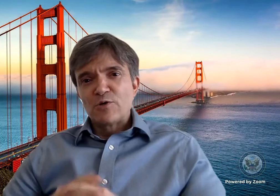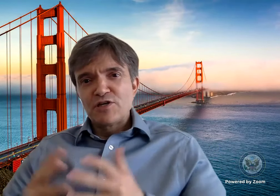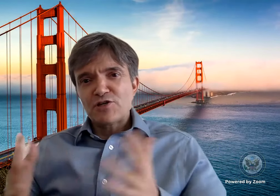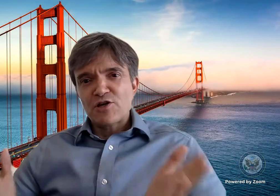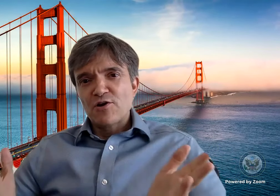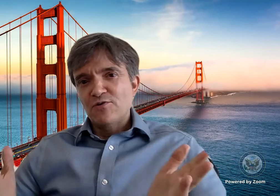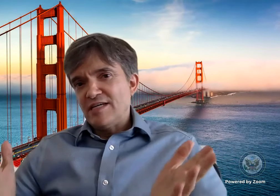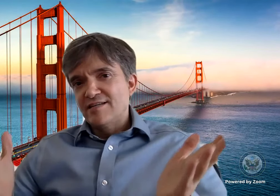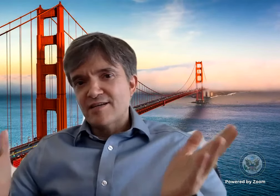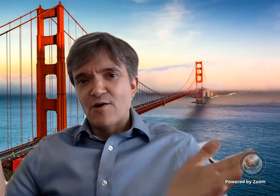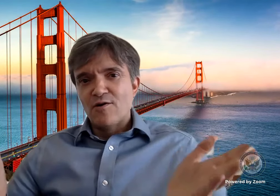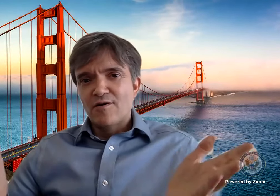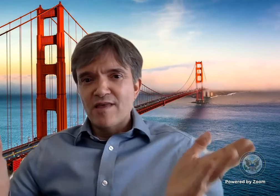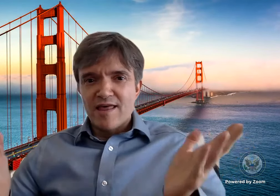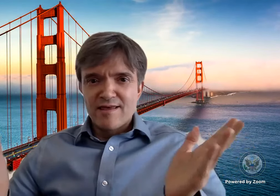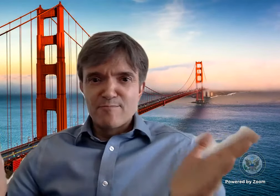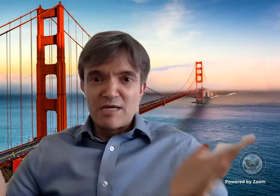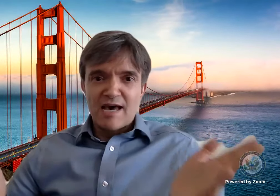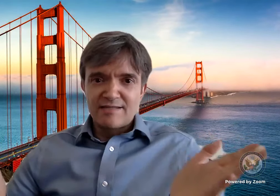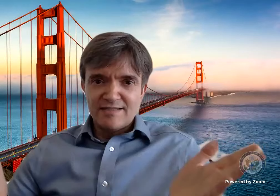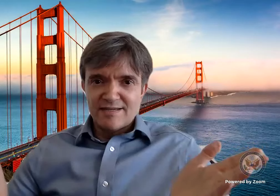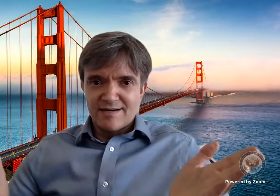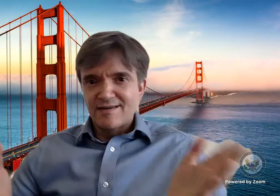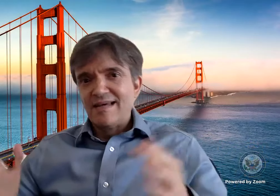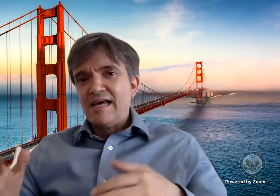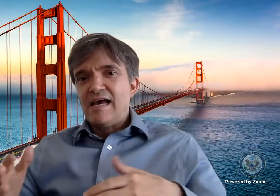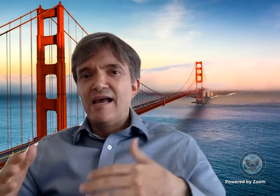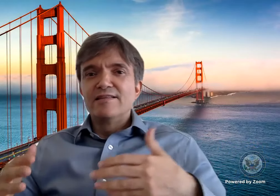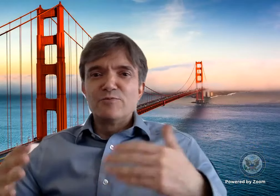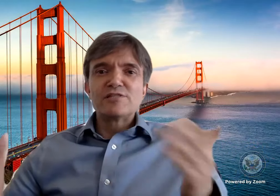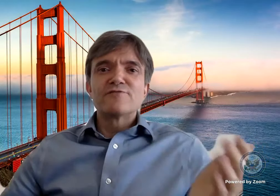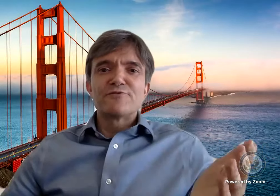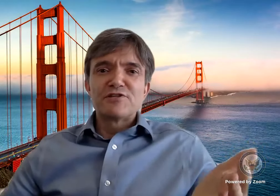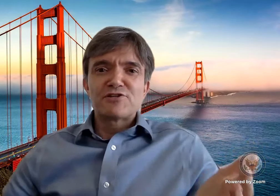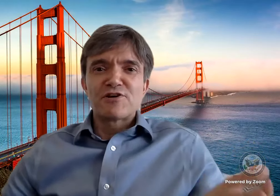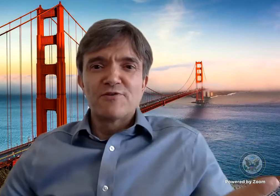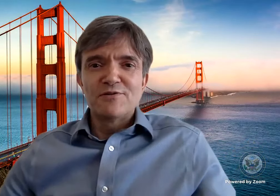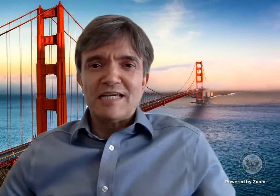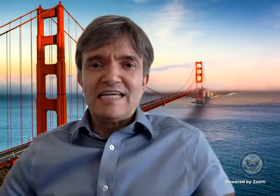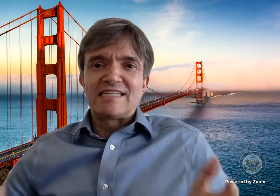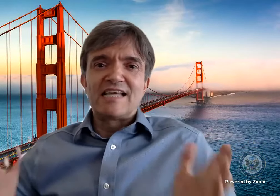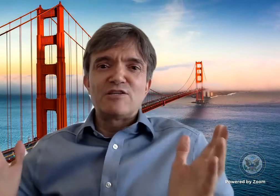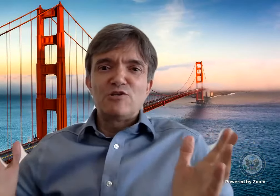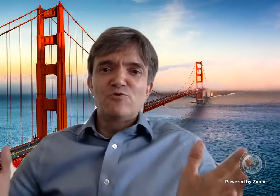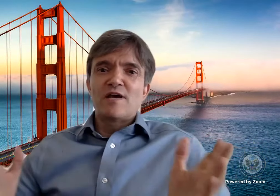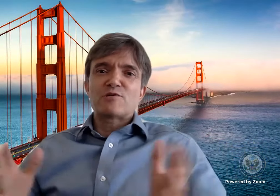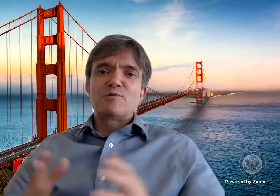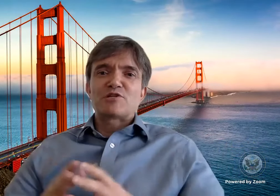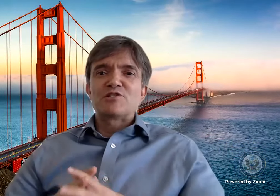So this show is called "The Big Idea", and the reason for this show is that the U.S. Mission